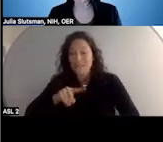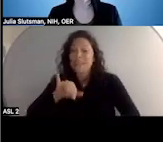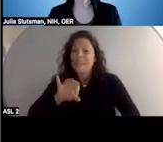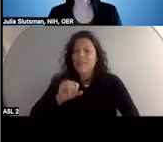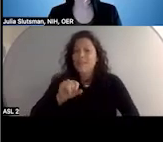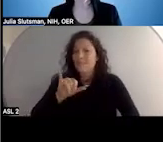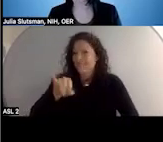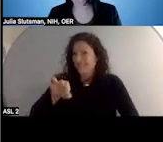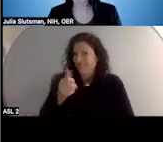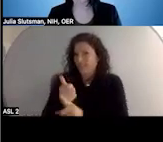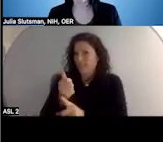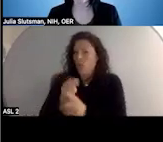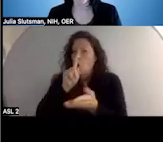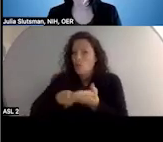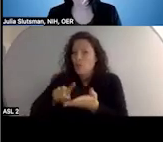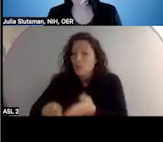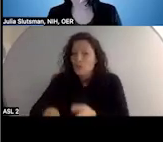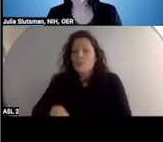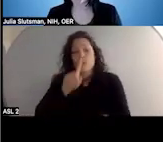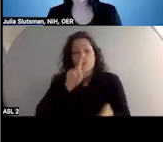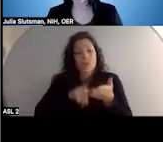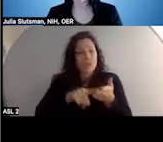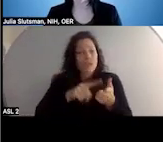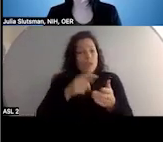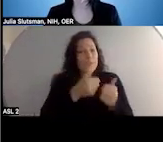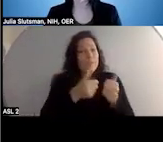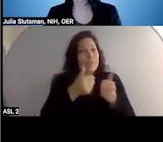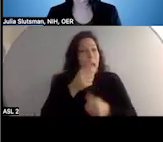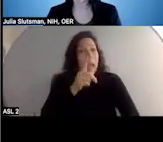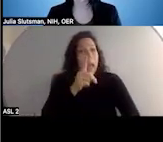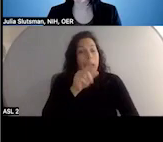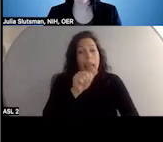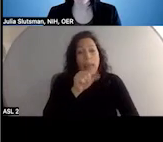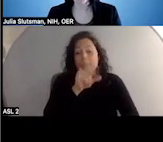a research administrator or serving in another capacity.